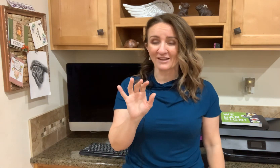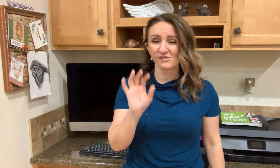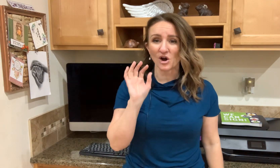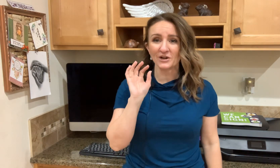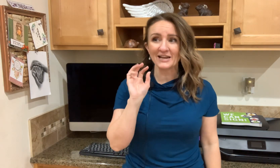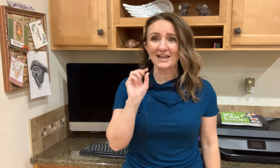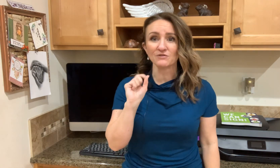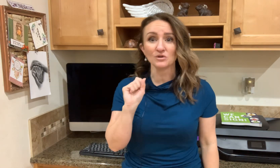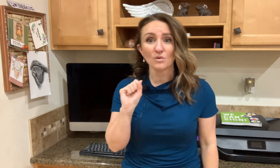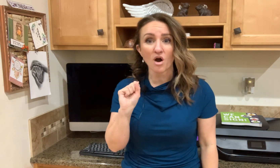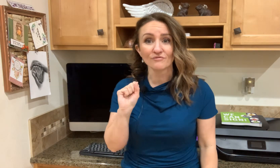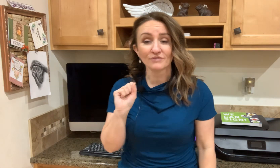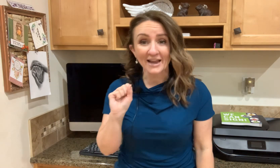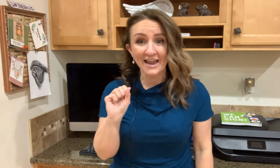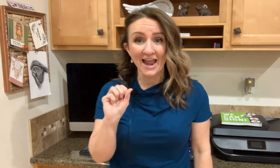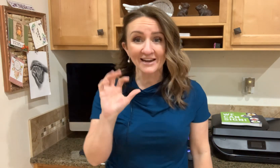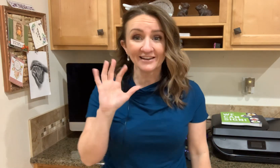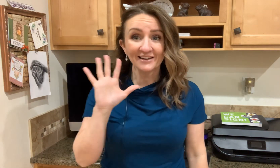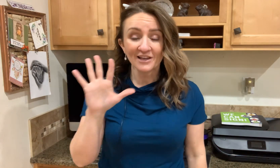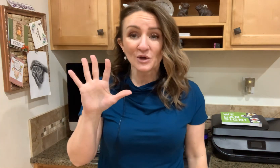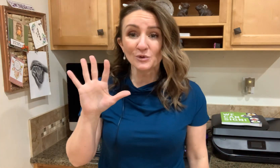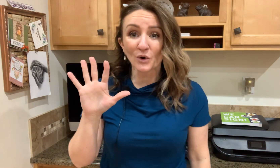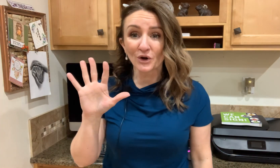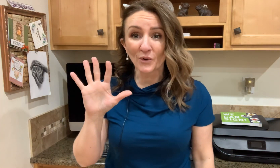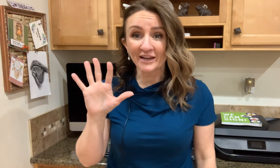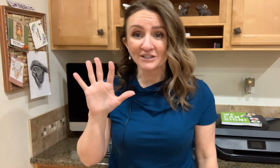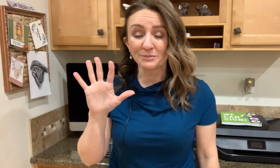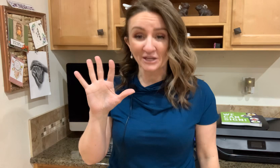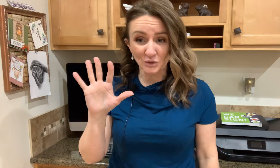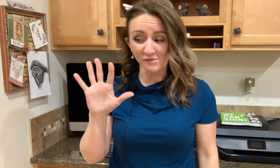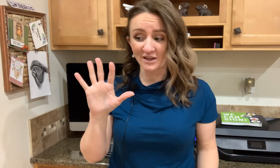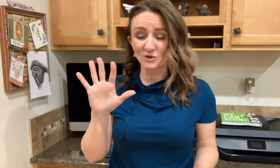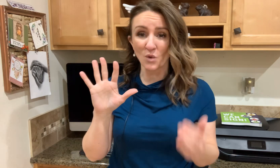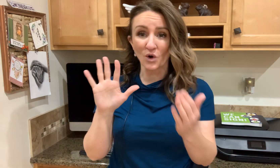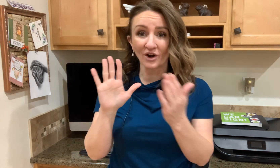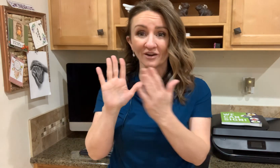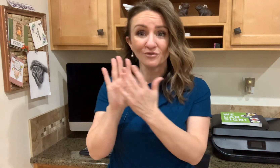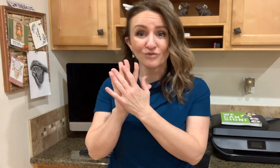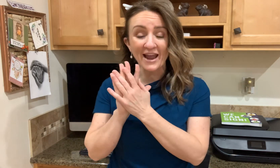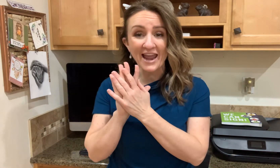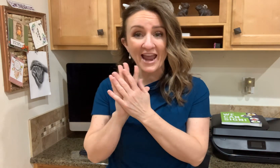get started. If you are right-handed you're going to be using your right hand